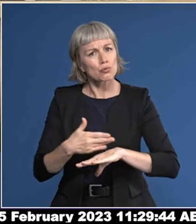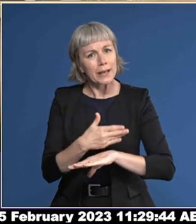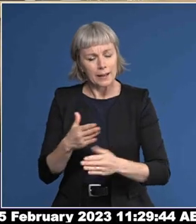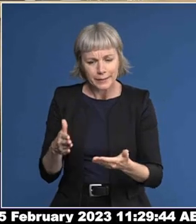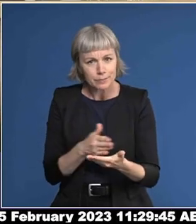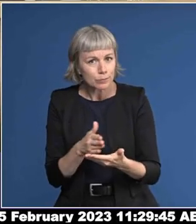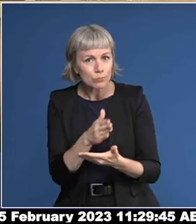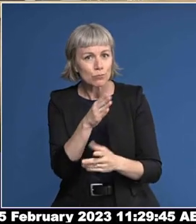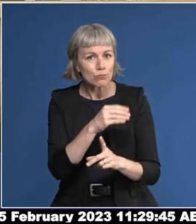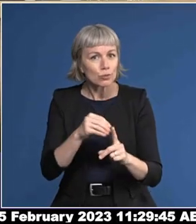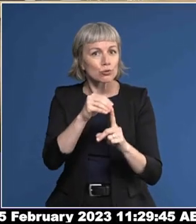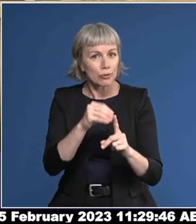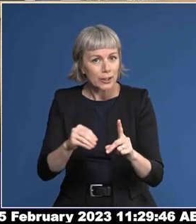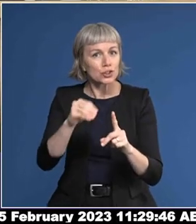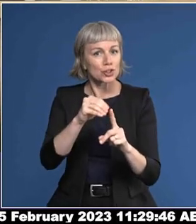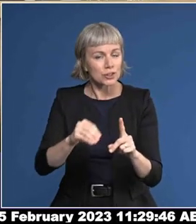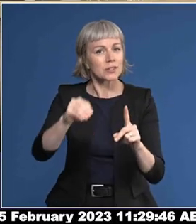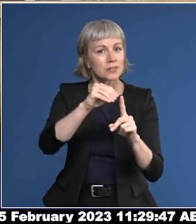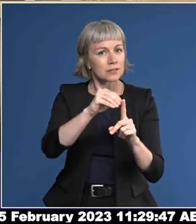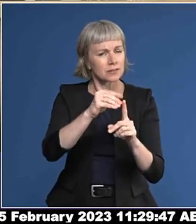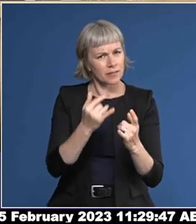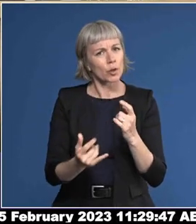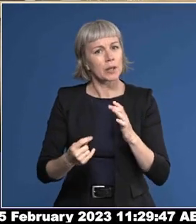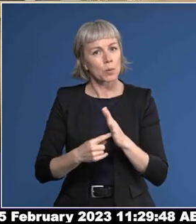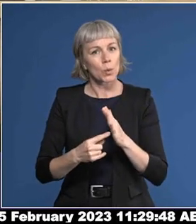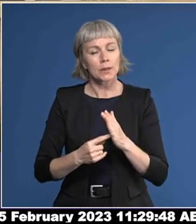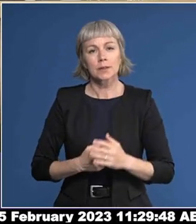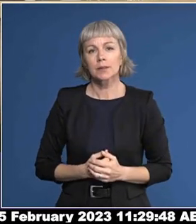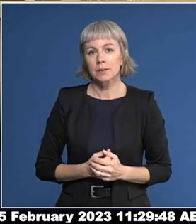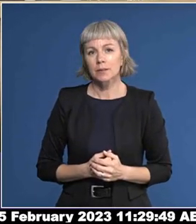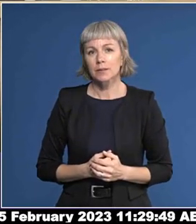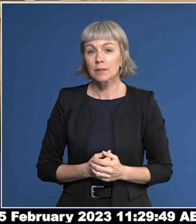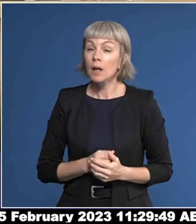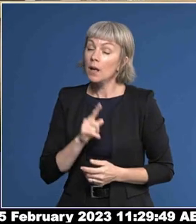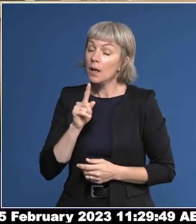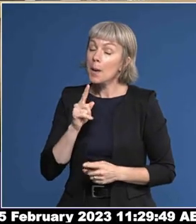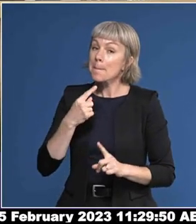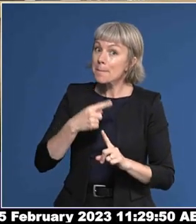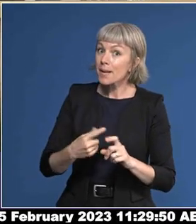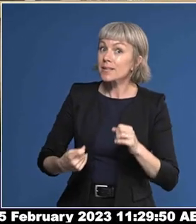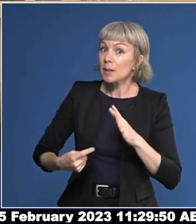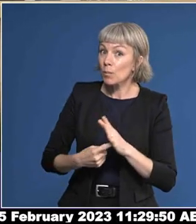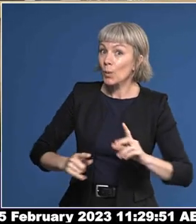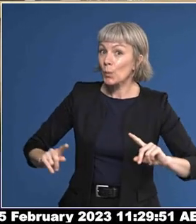relationship that our support workers actually have, and our team leaders have with the people that they report to. That's an incredibly important relationship.